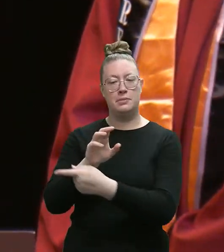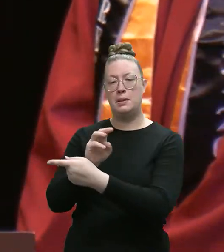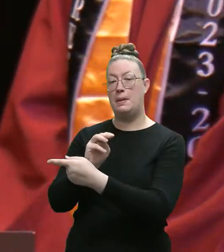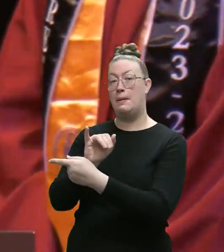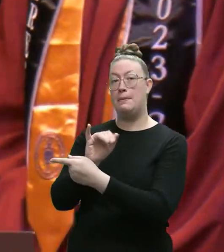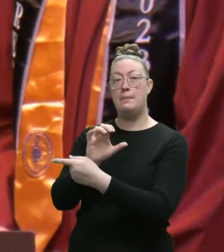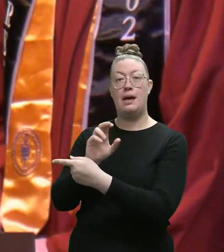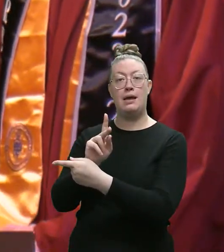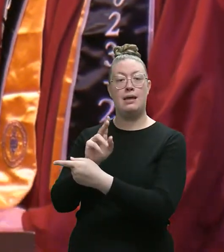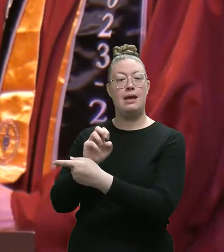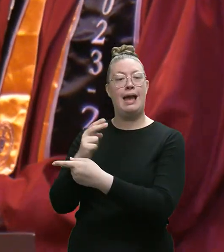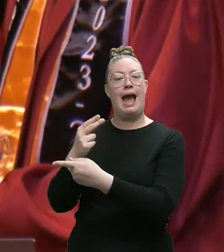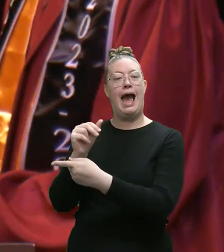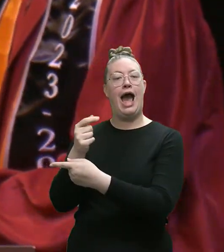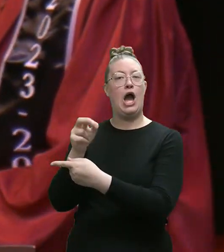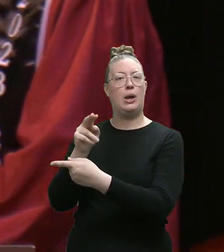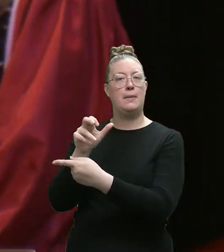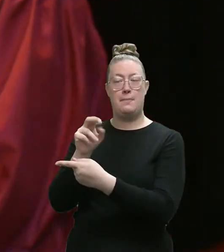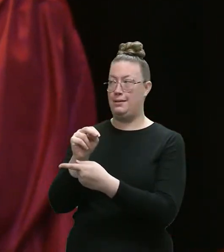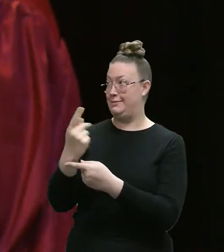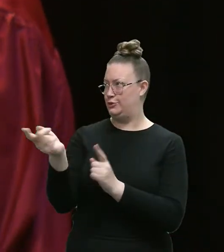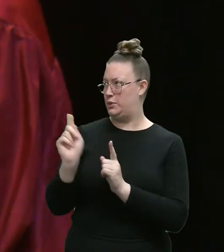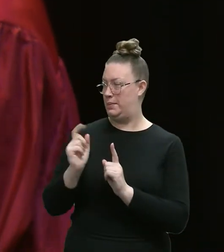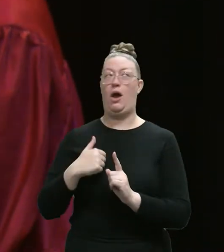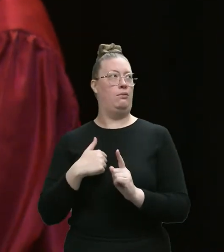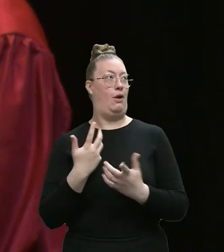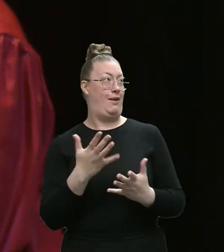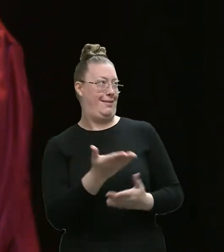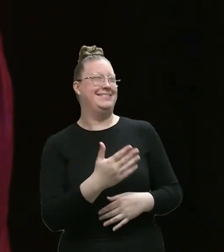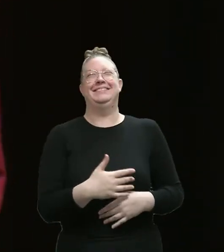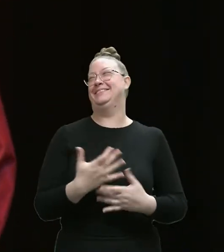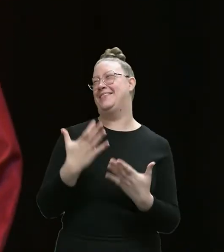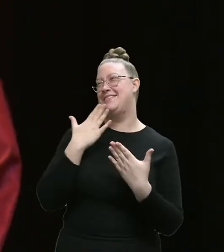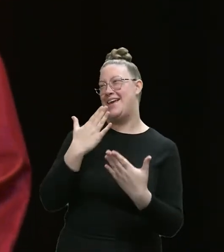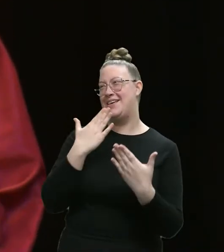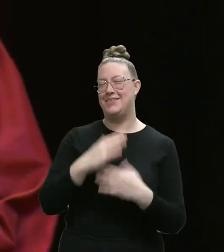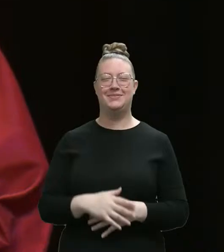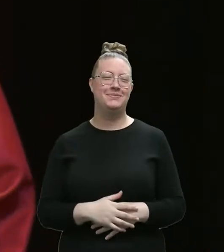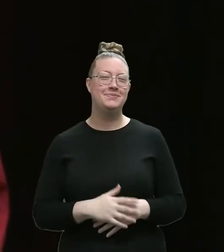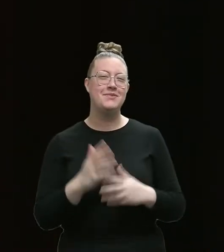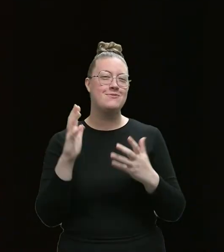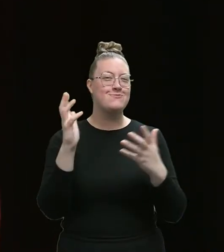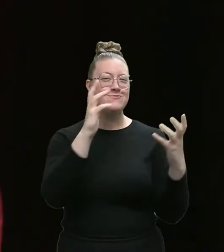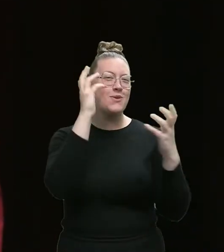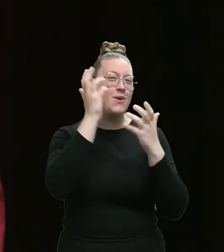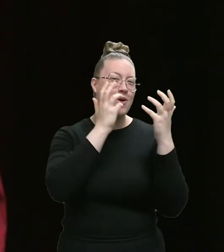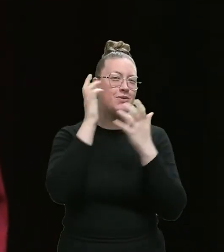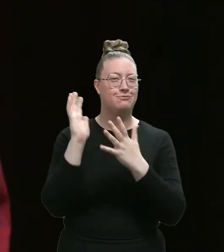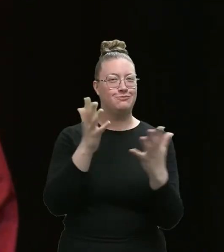So, I will share just a few comments with you. By way of a story.